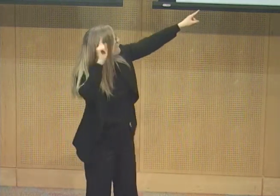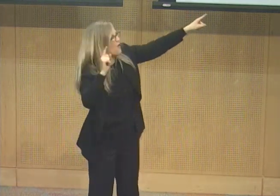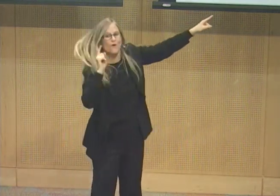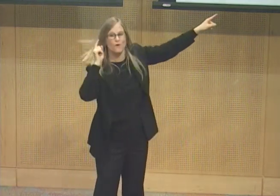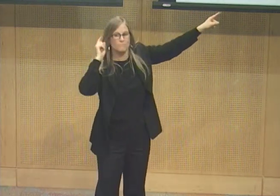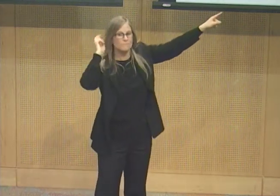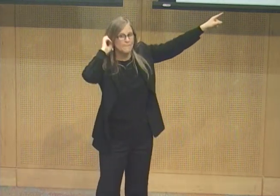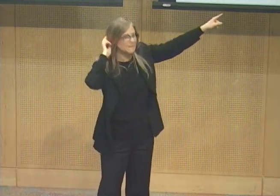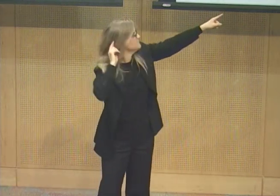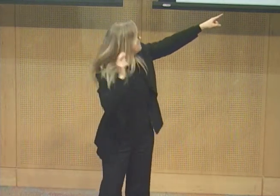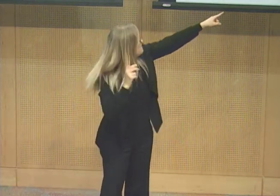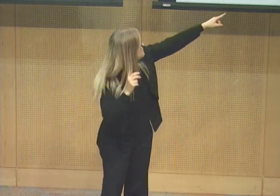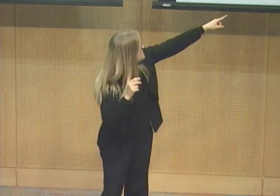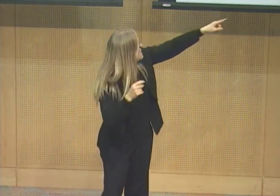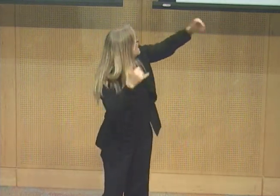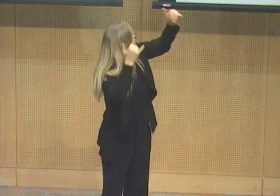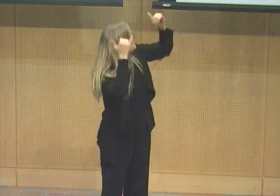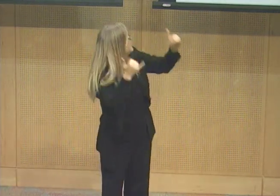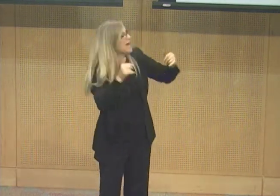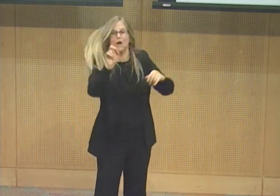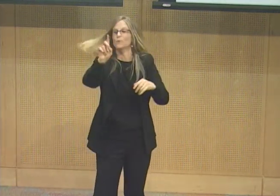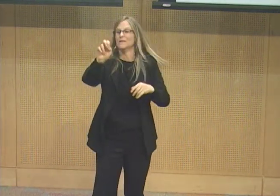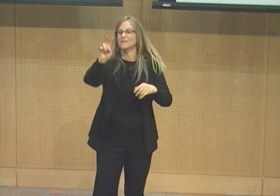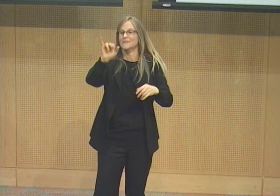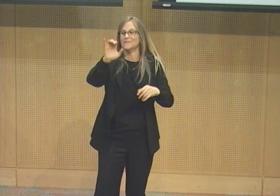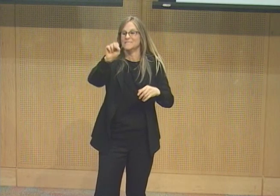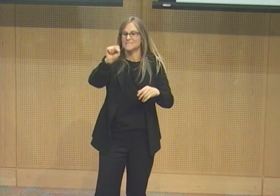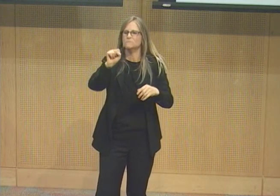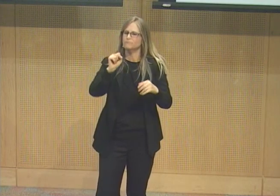Now devices are more suitable for deaf children."